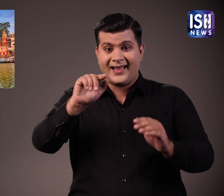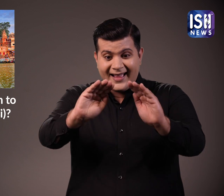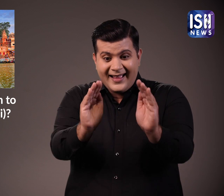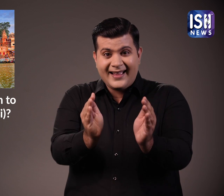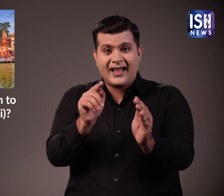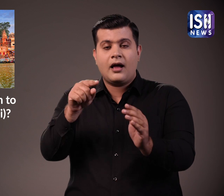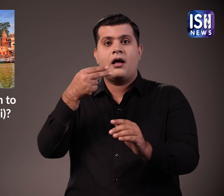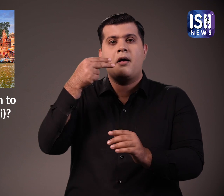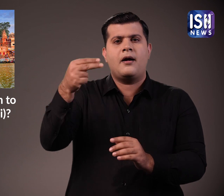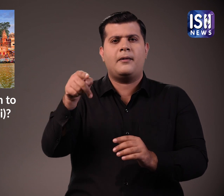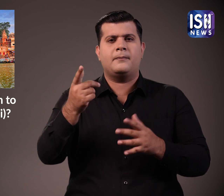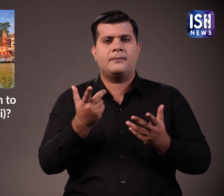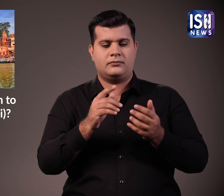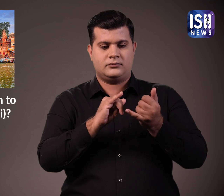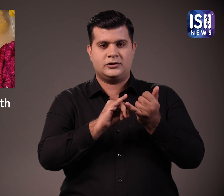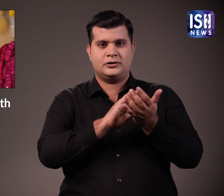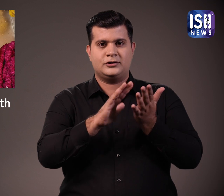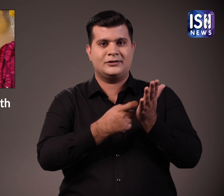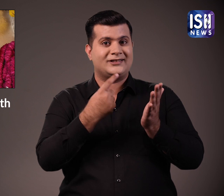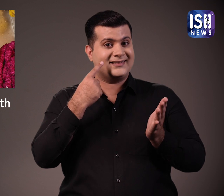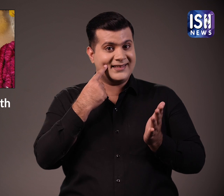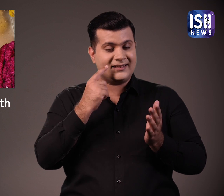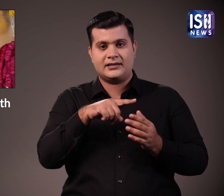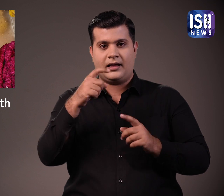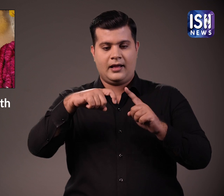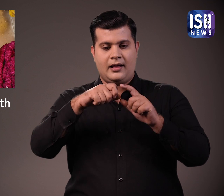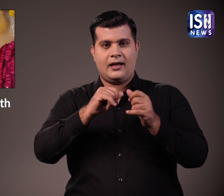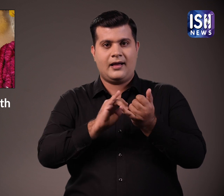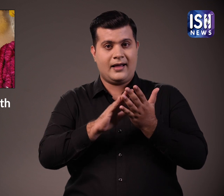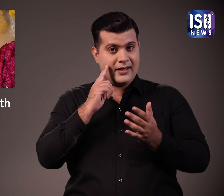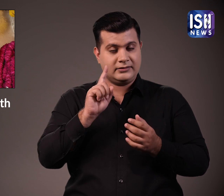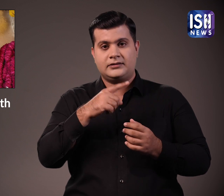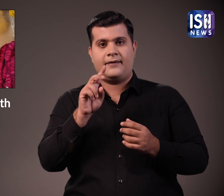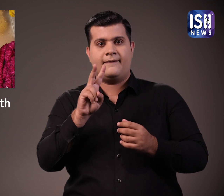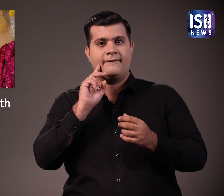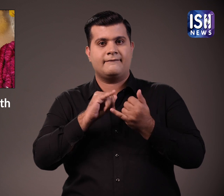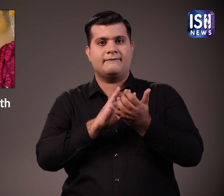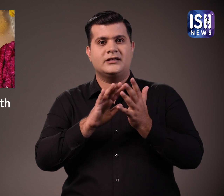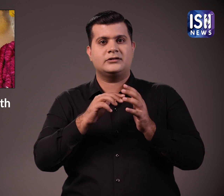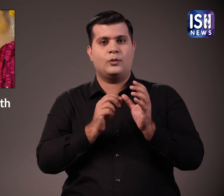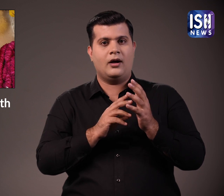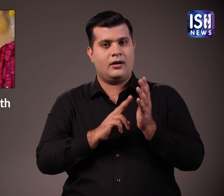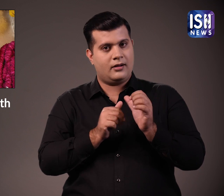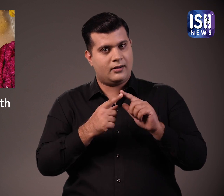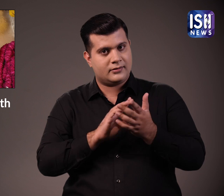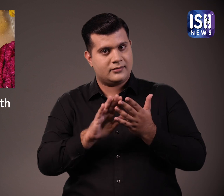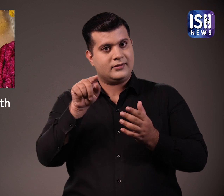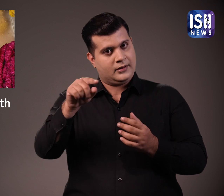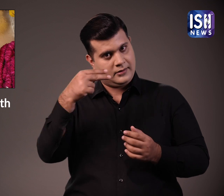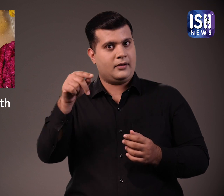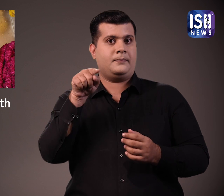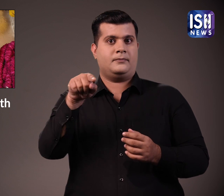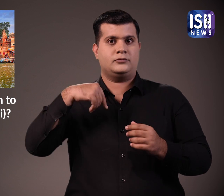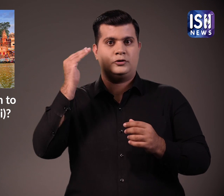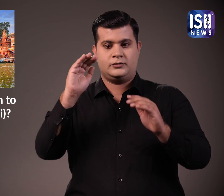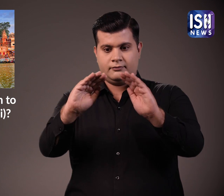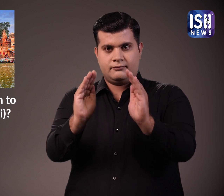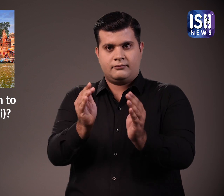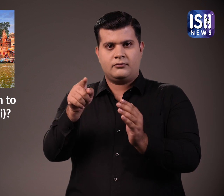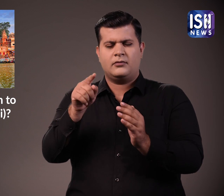The name of the Jyotirlinga is "Shri Kashi Vishwanath"